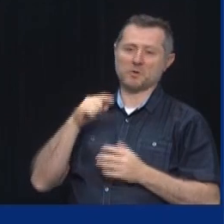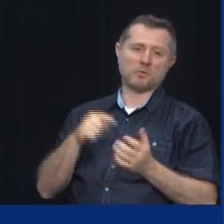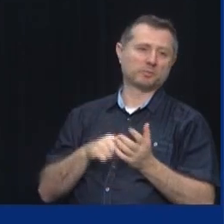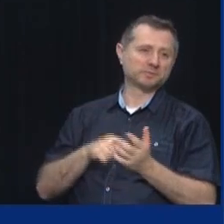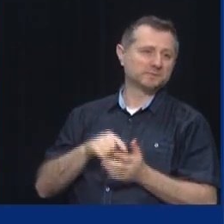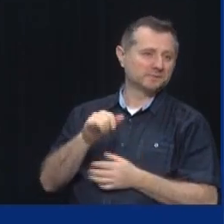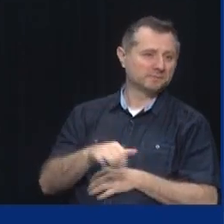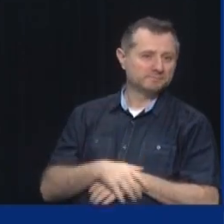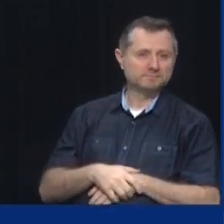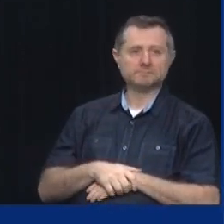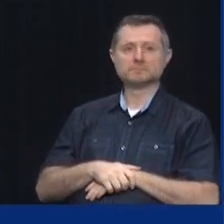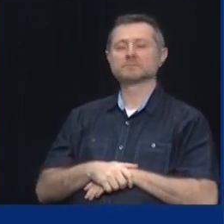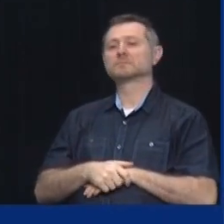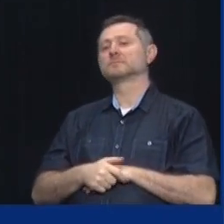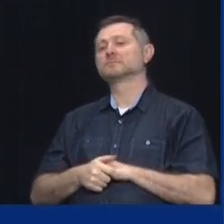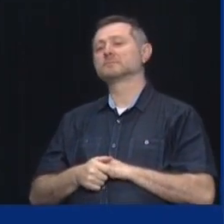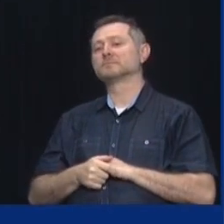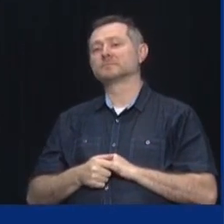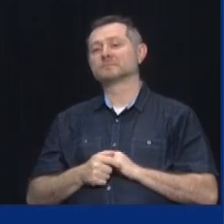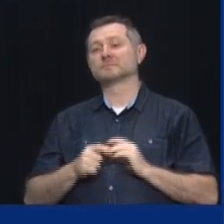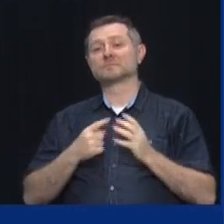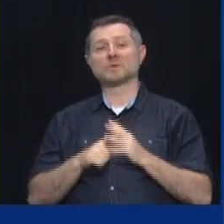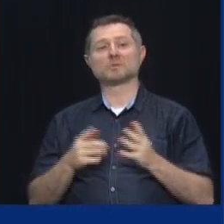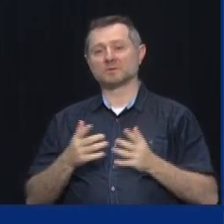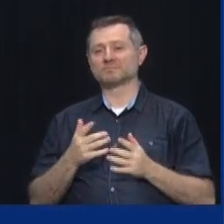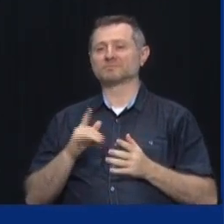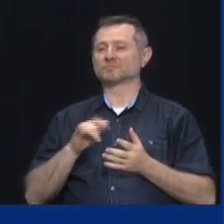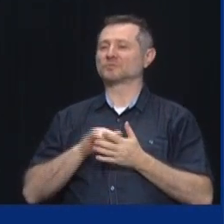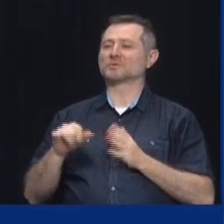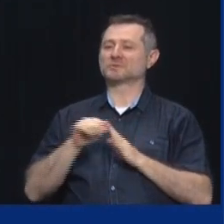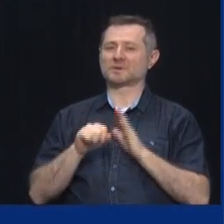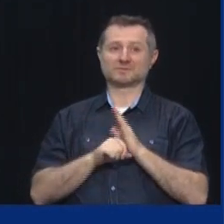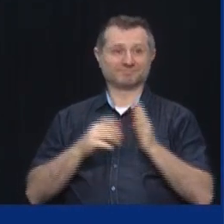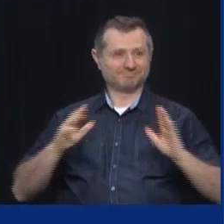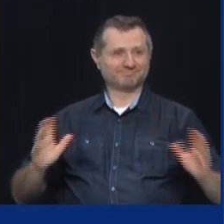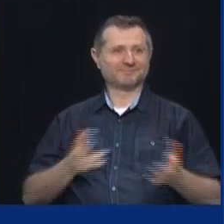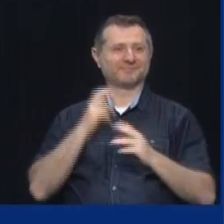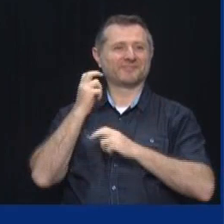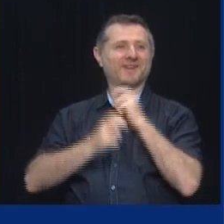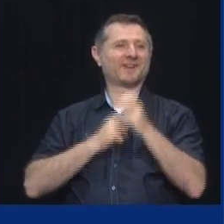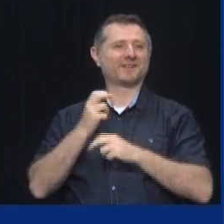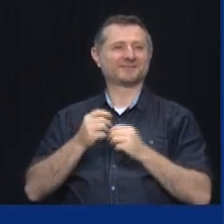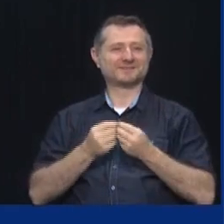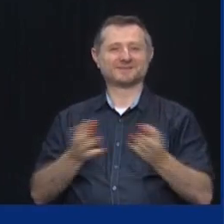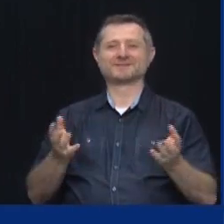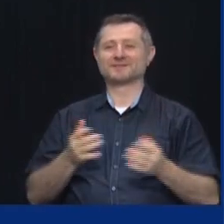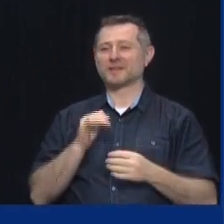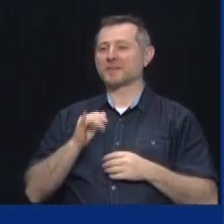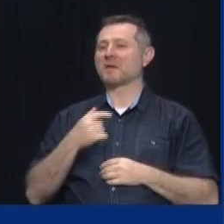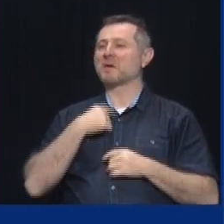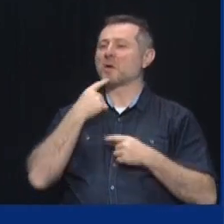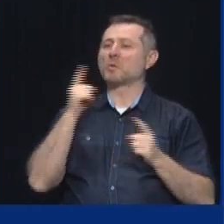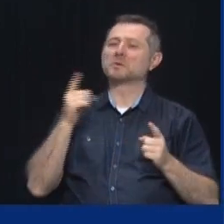ISOLATION. WE'RE SOCIAL BEINGS.